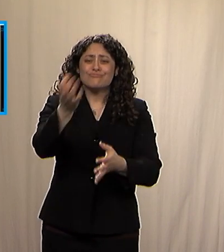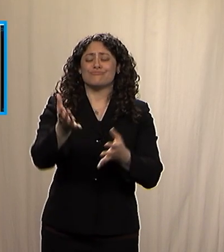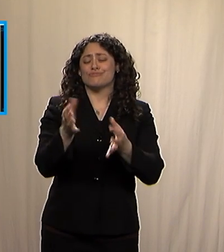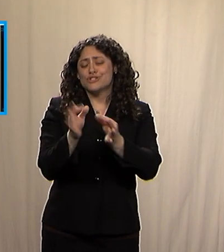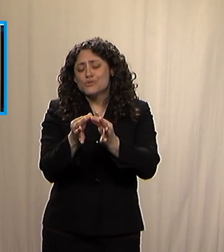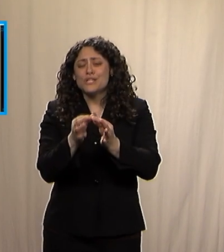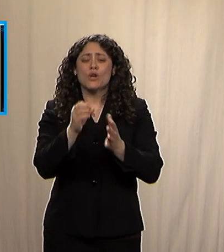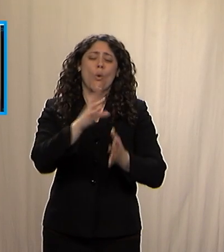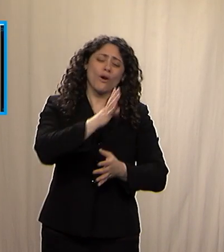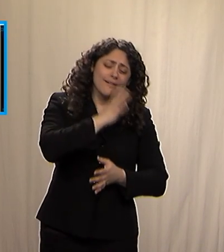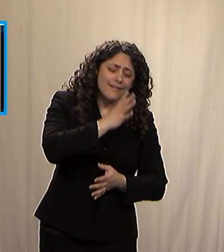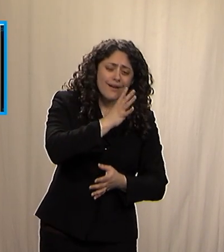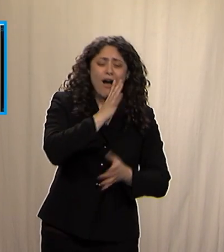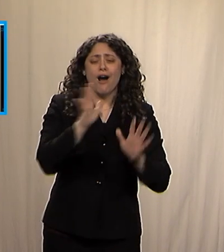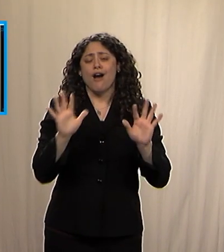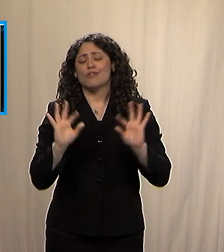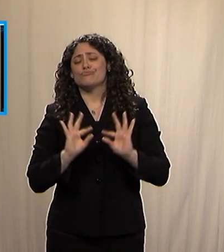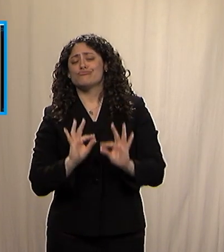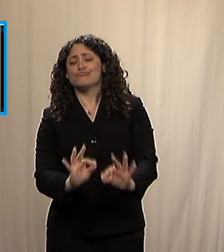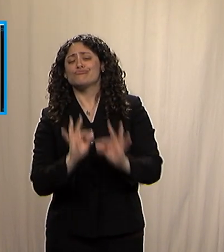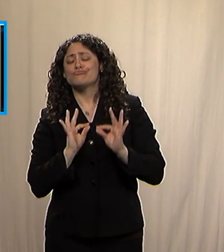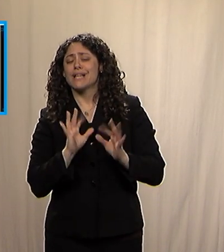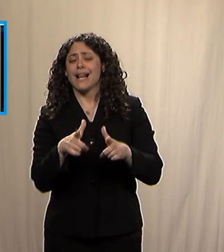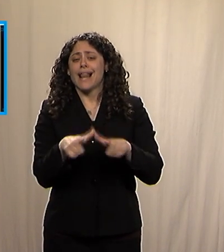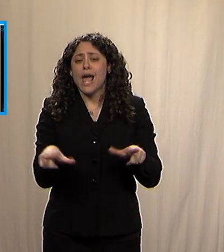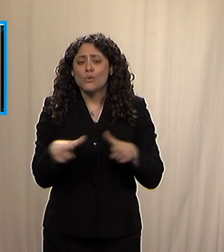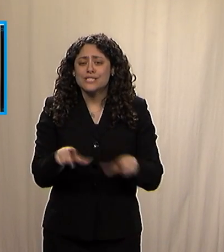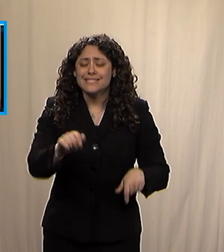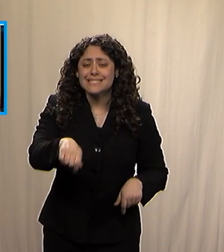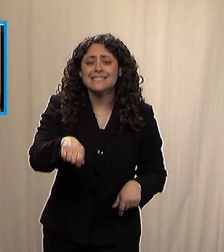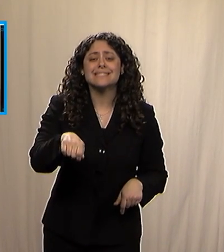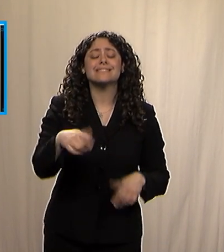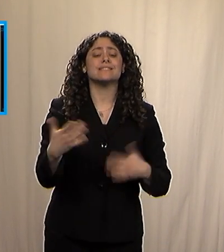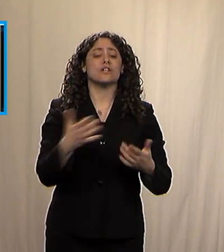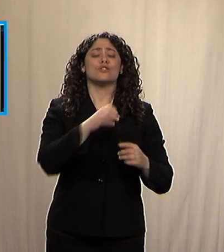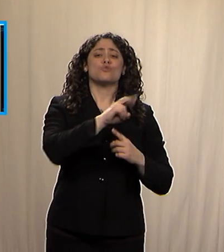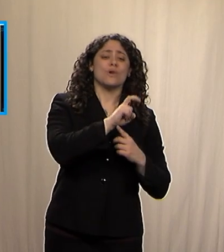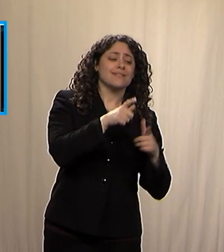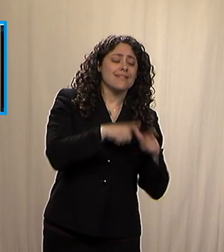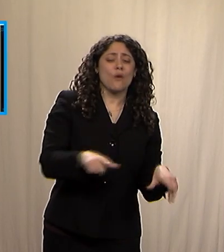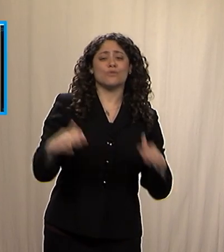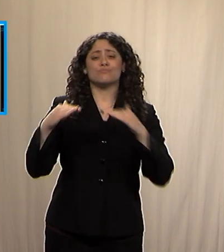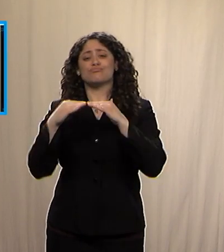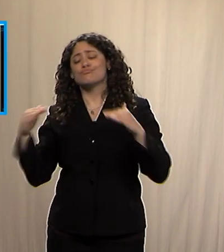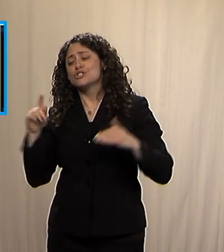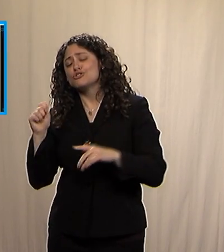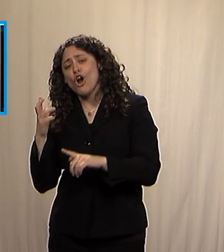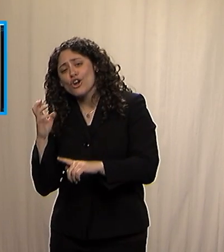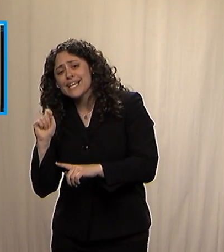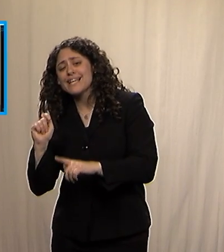are in the interpretation, a very clear rendition in the target language, obviously understood,